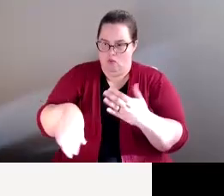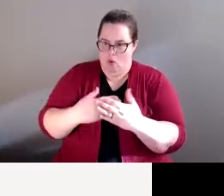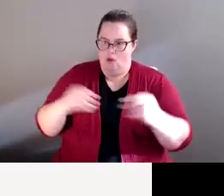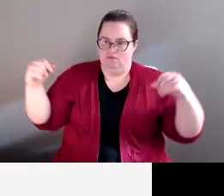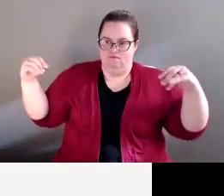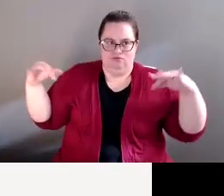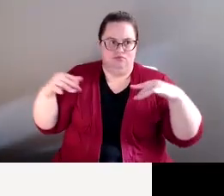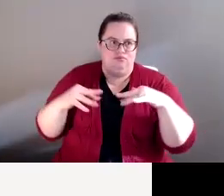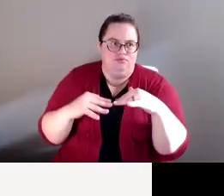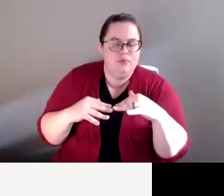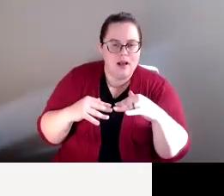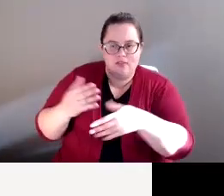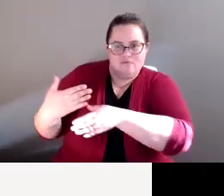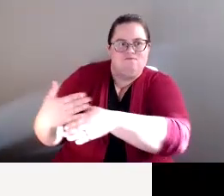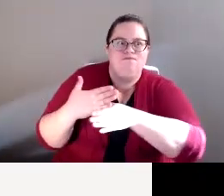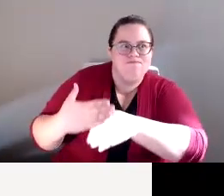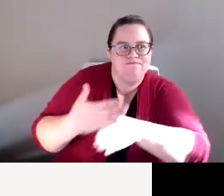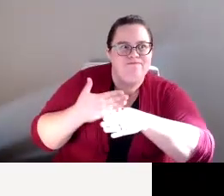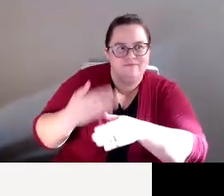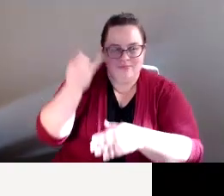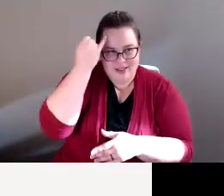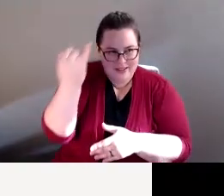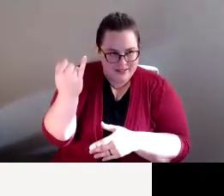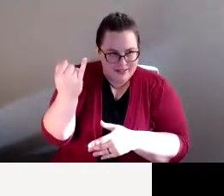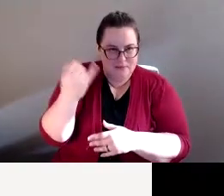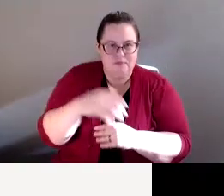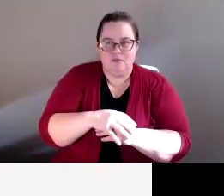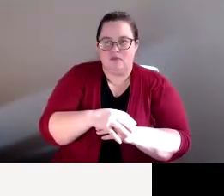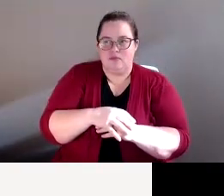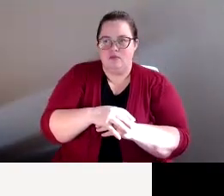And, this is also where Canvas announces a lot of their big updates